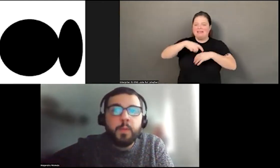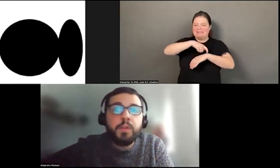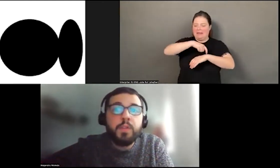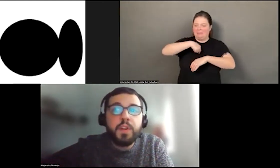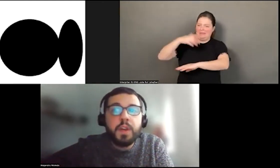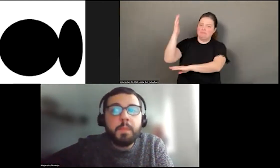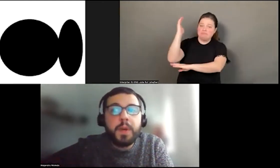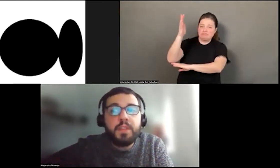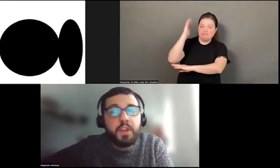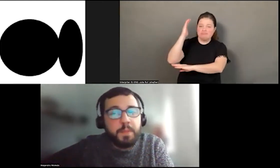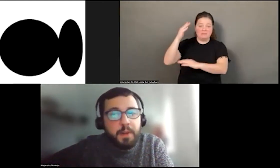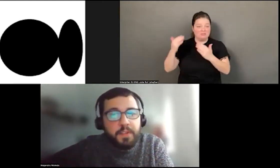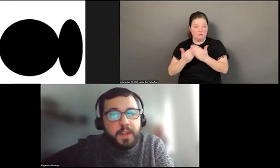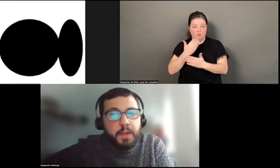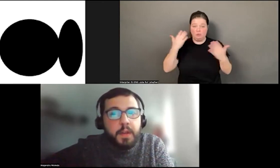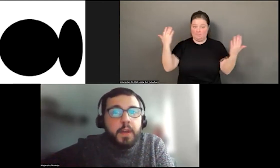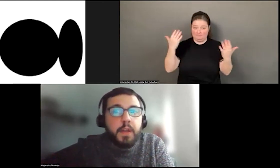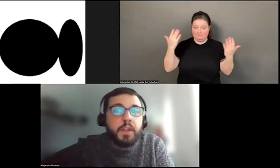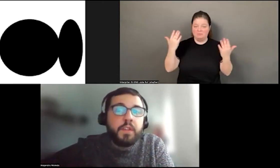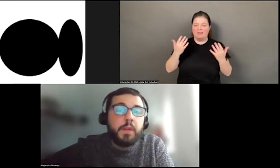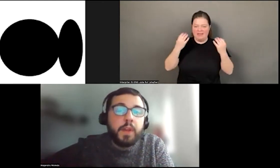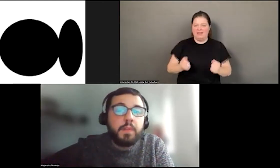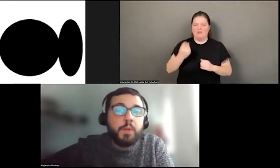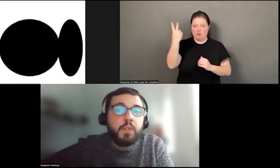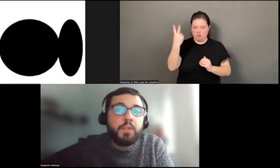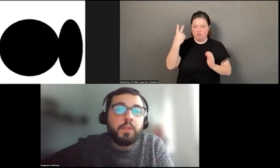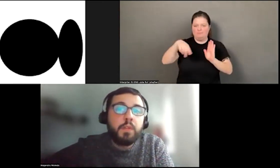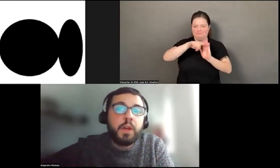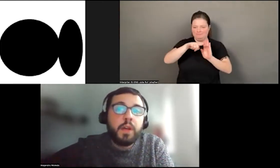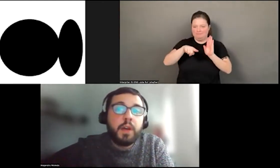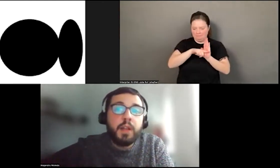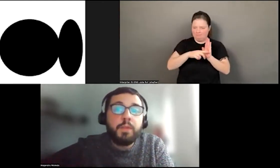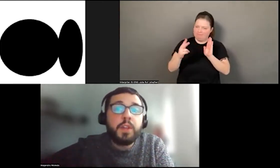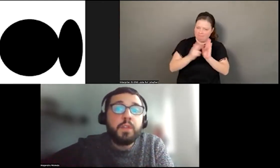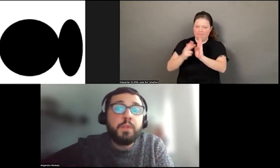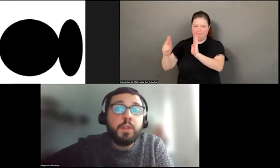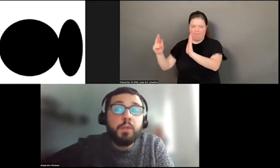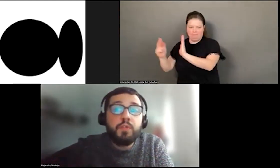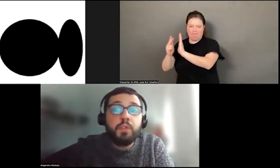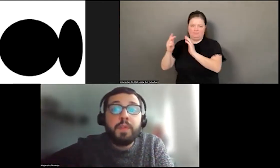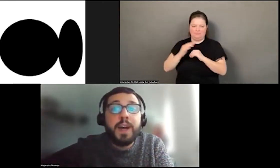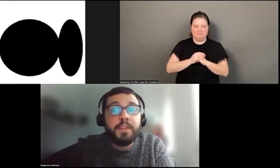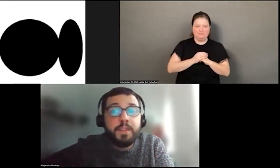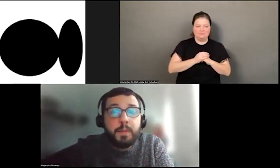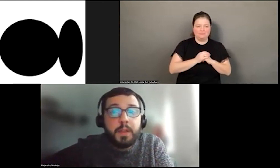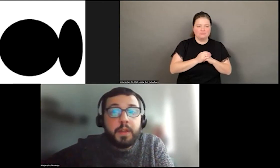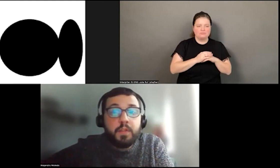One concerning pay transparency. And this directive we also advocated for the inclusion of accessibility.